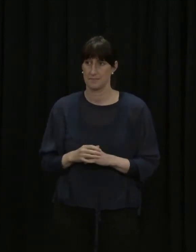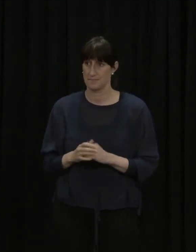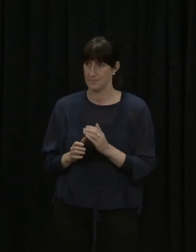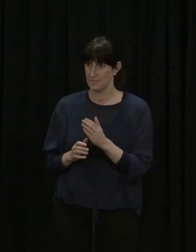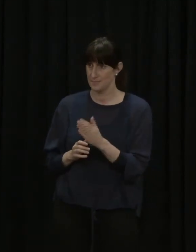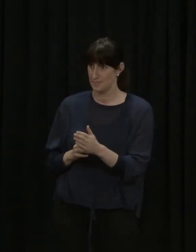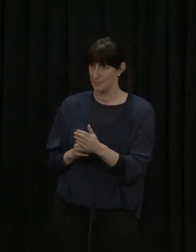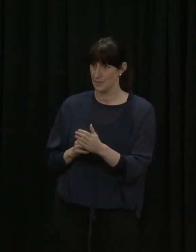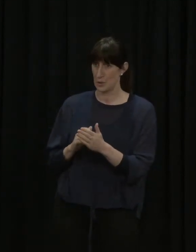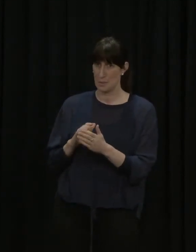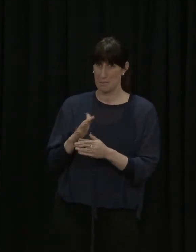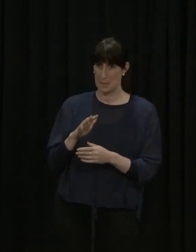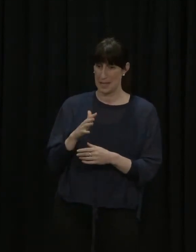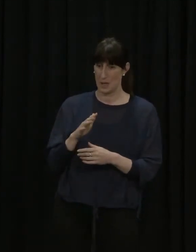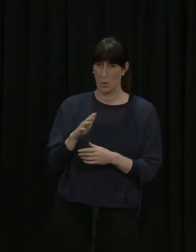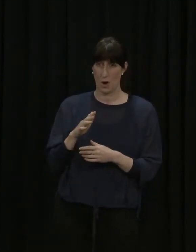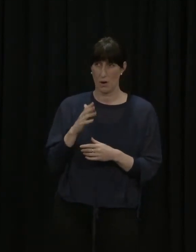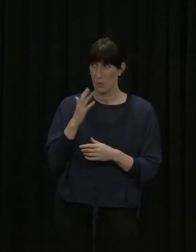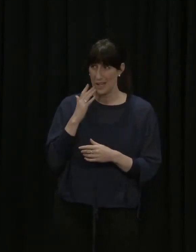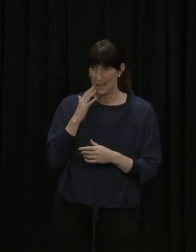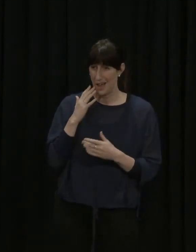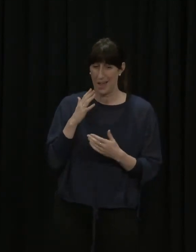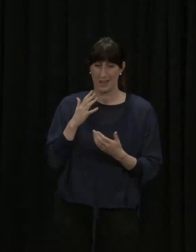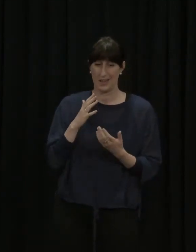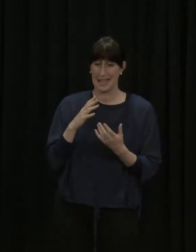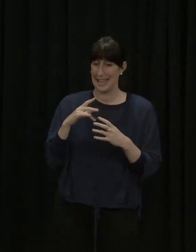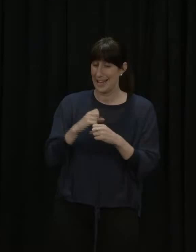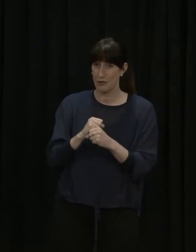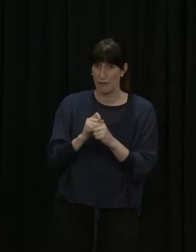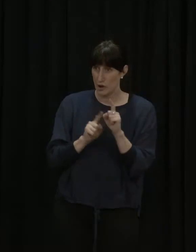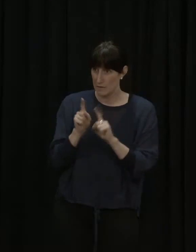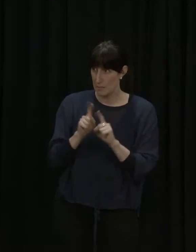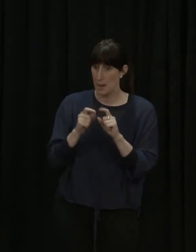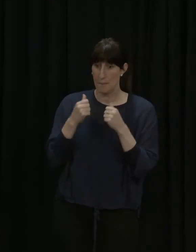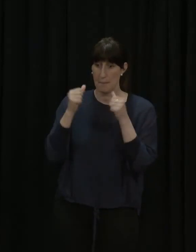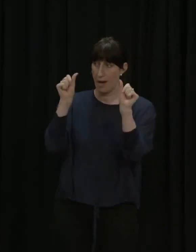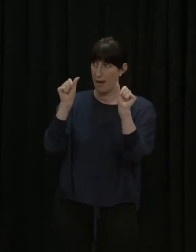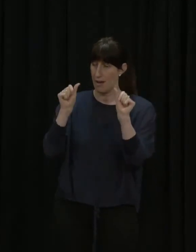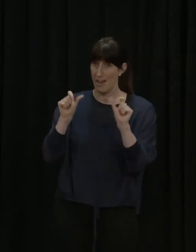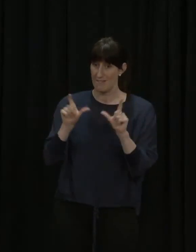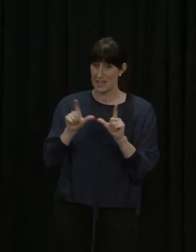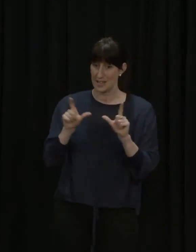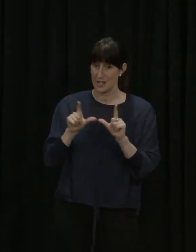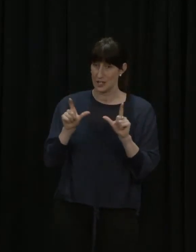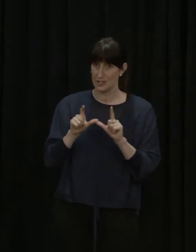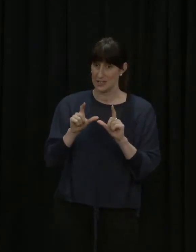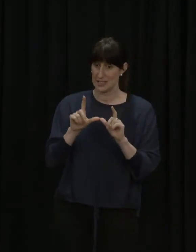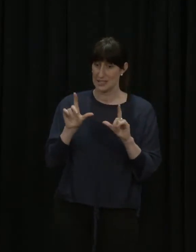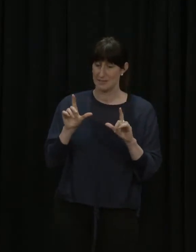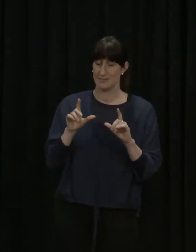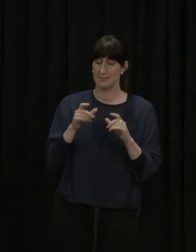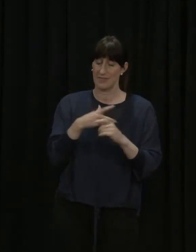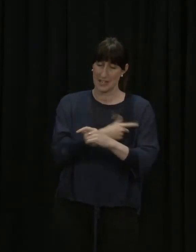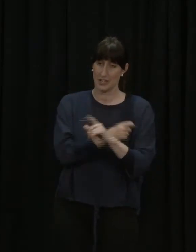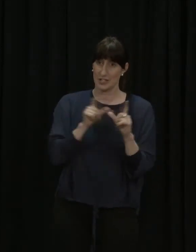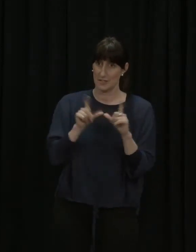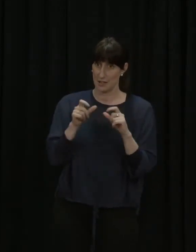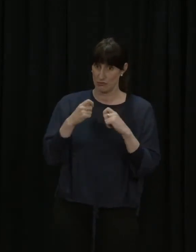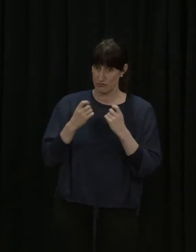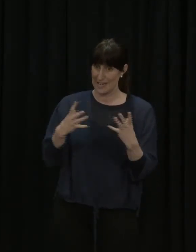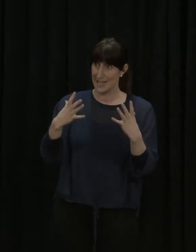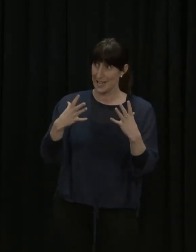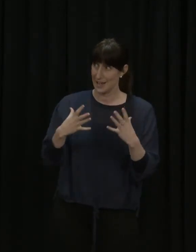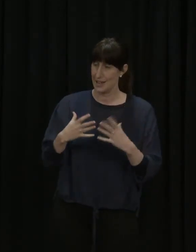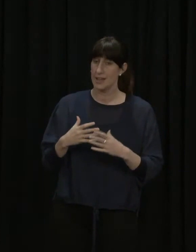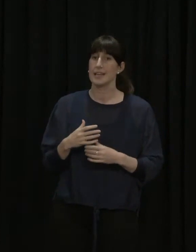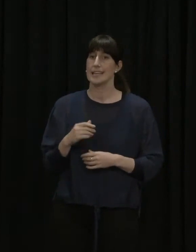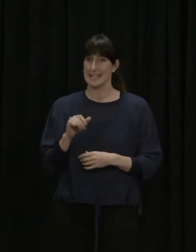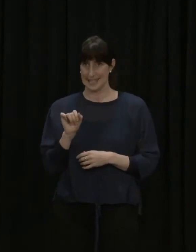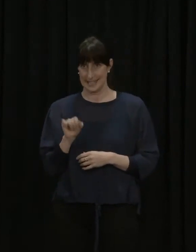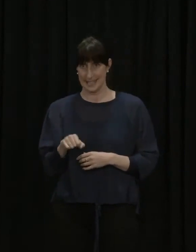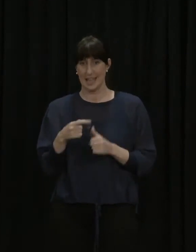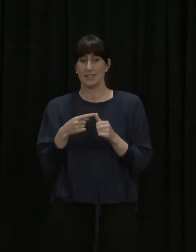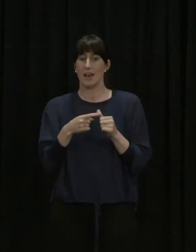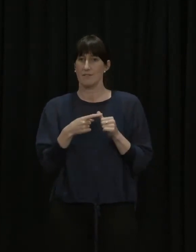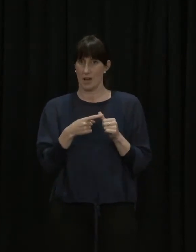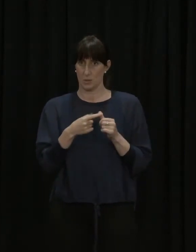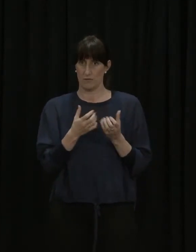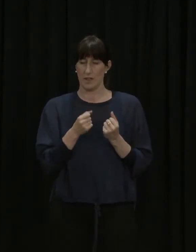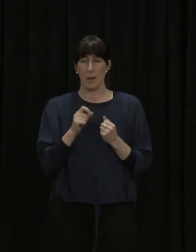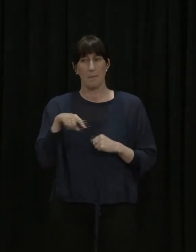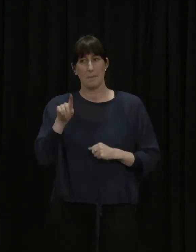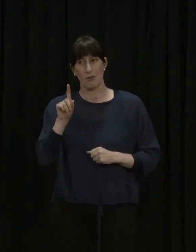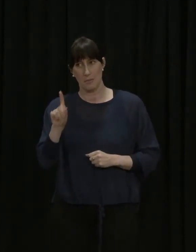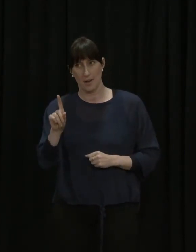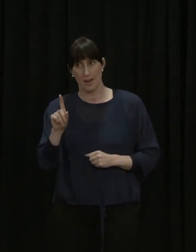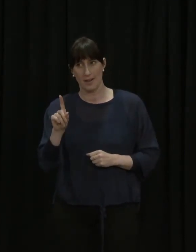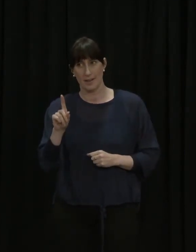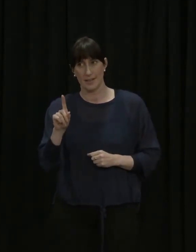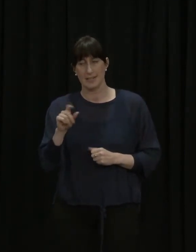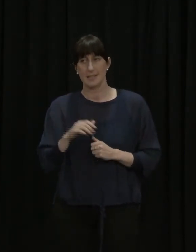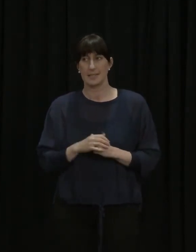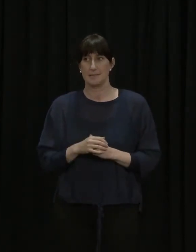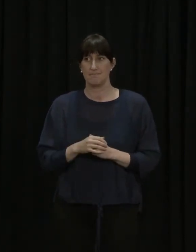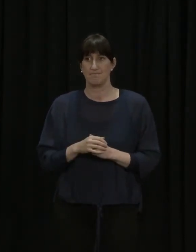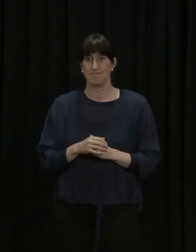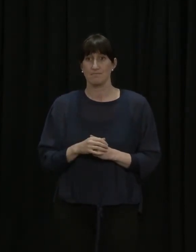overnight that we will have the